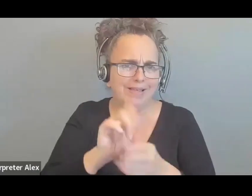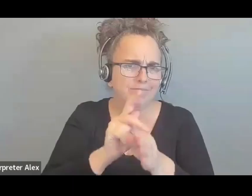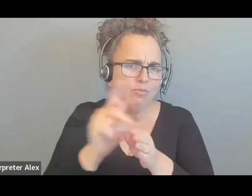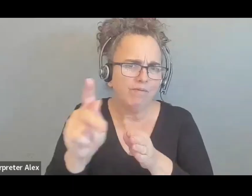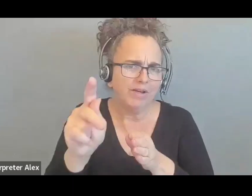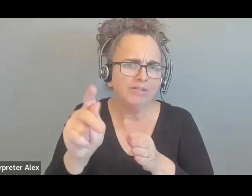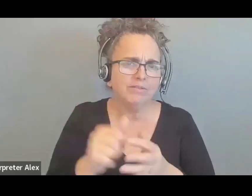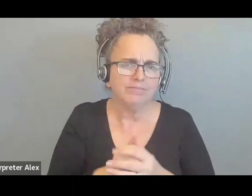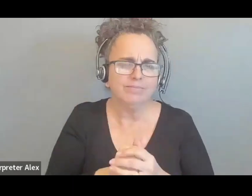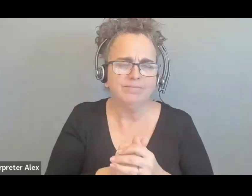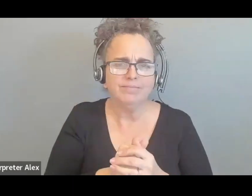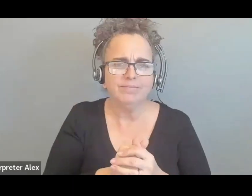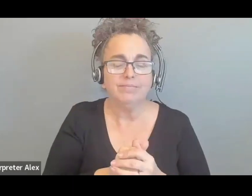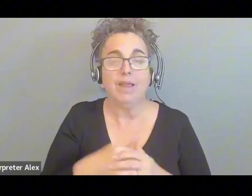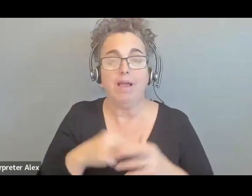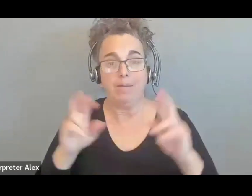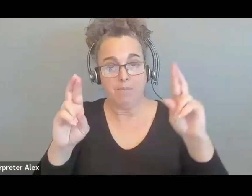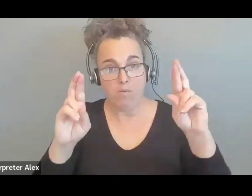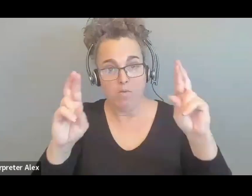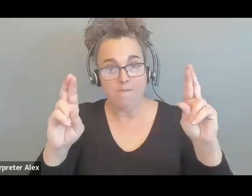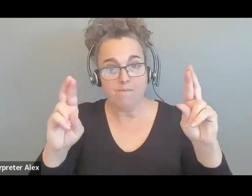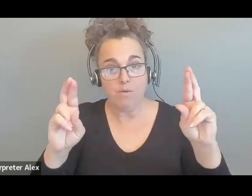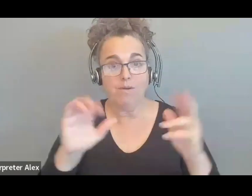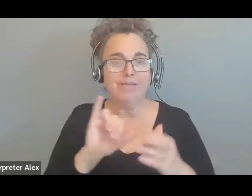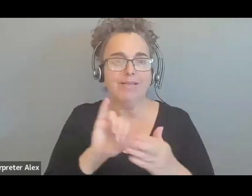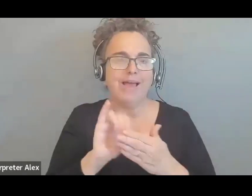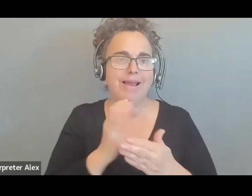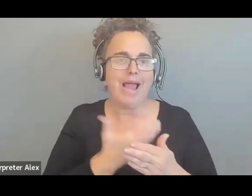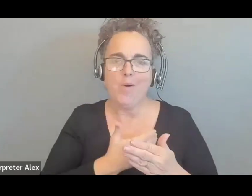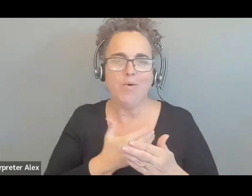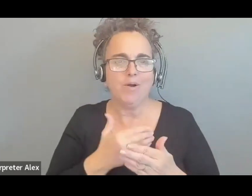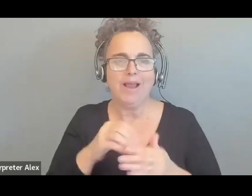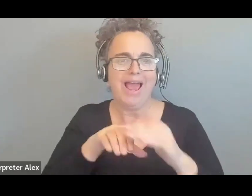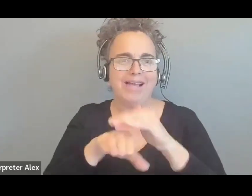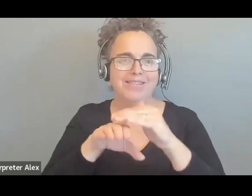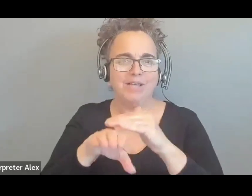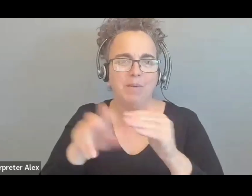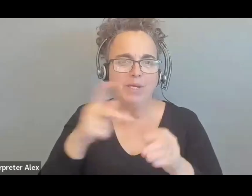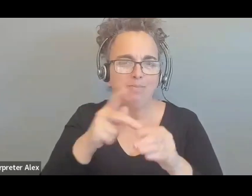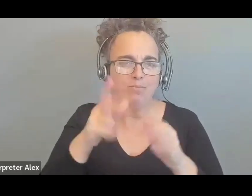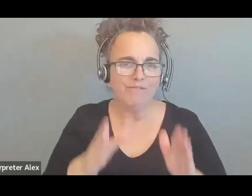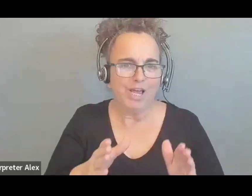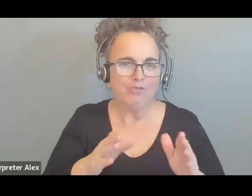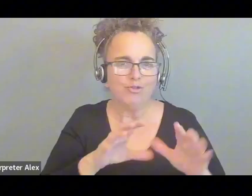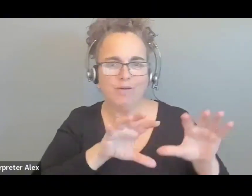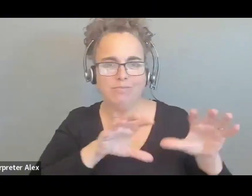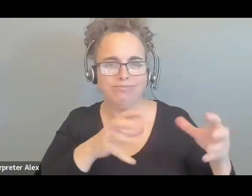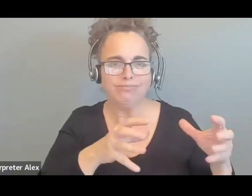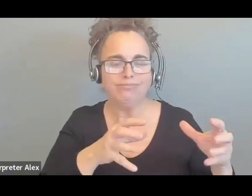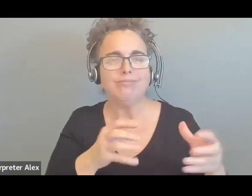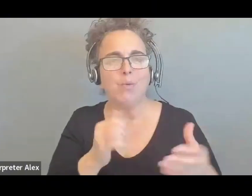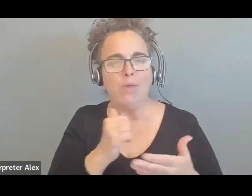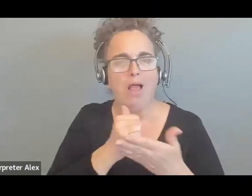and I'm, I'm really hopeful that our accessibility professionals can rally around the kind of next generation of talent coming through